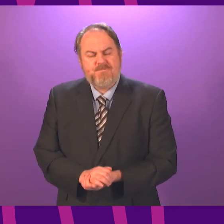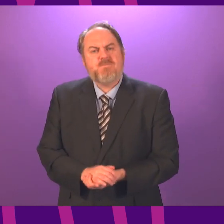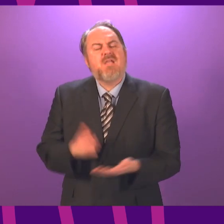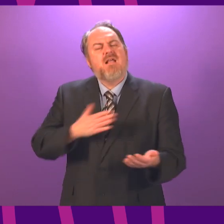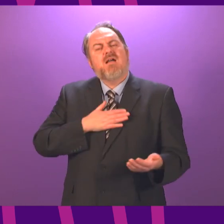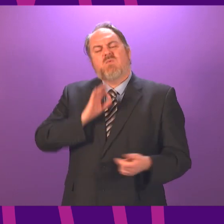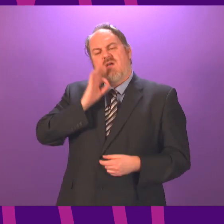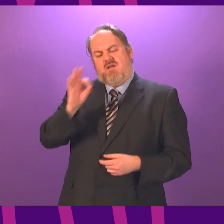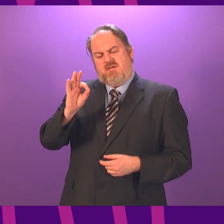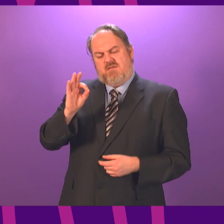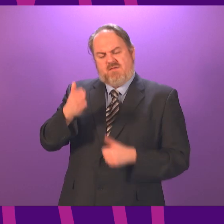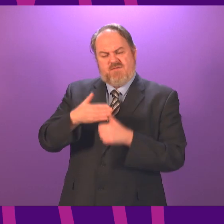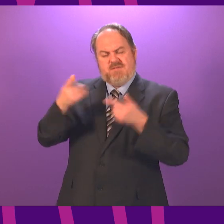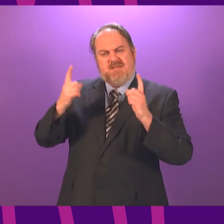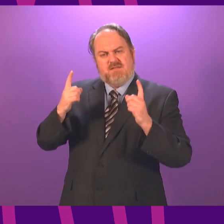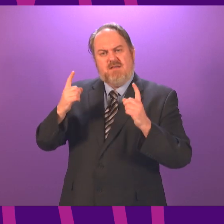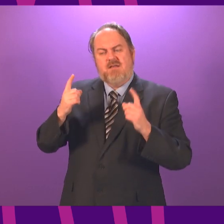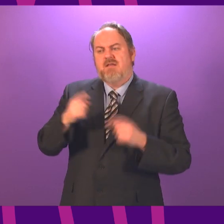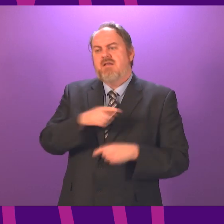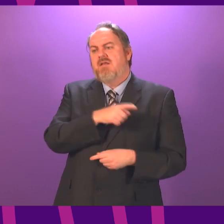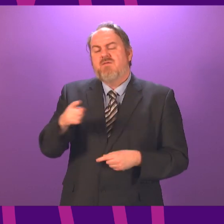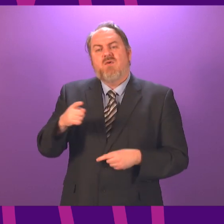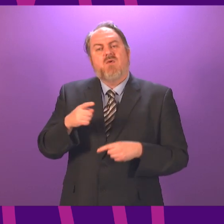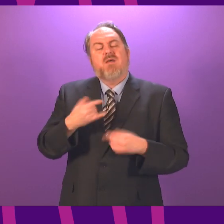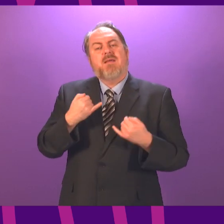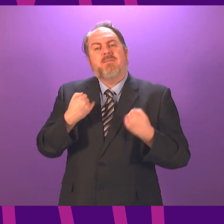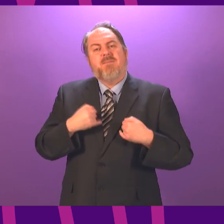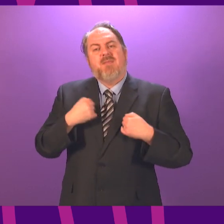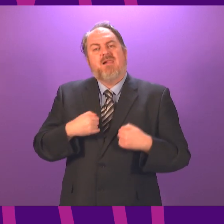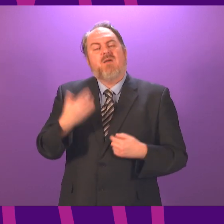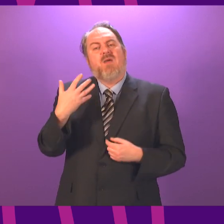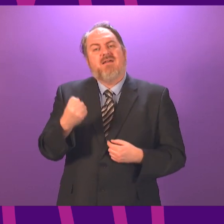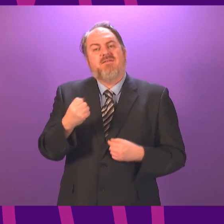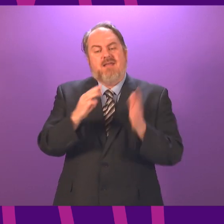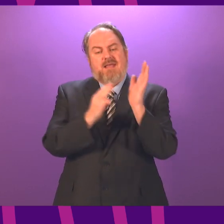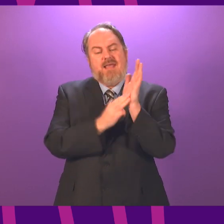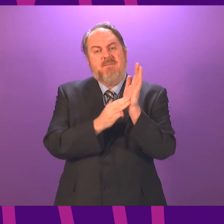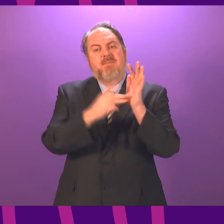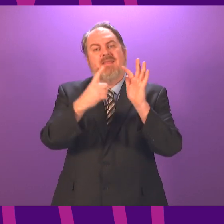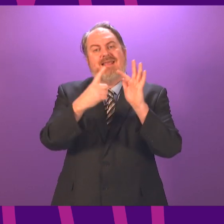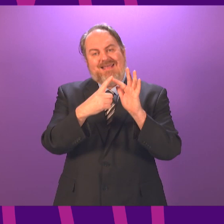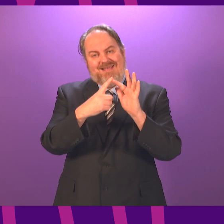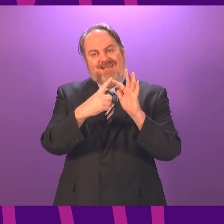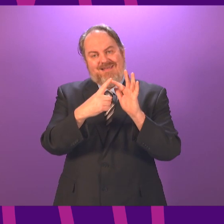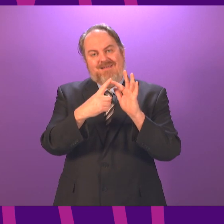fatigue syndrome, be included with those at the highest clinical risk on our shielding